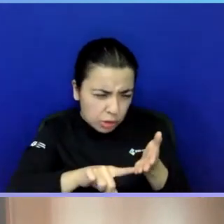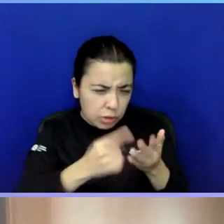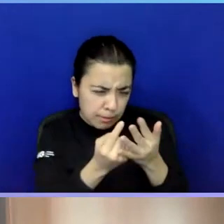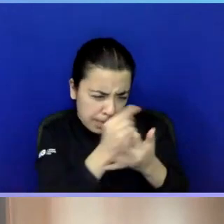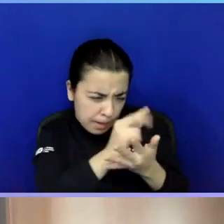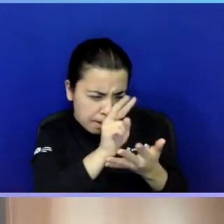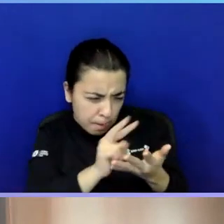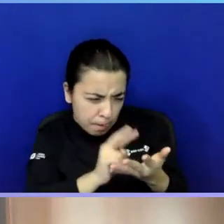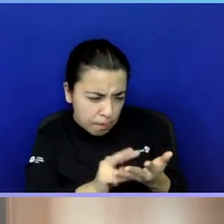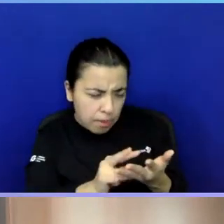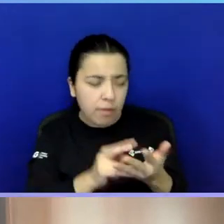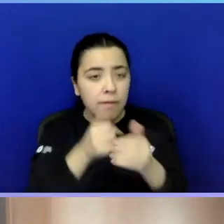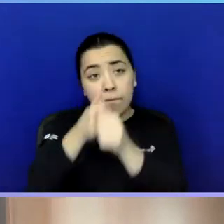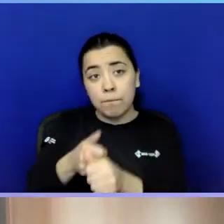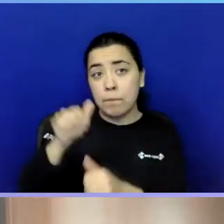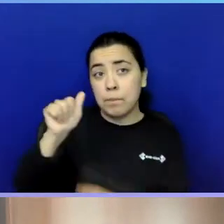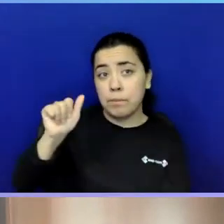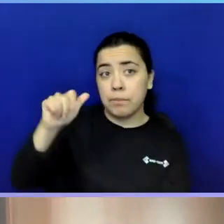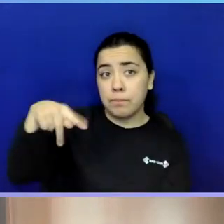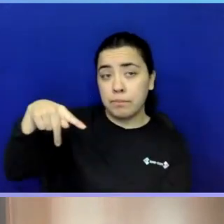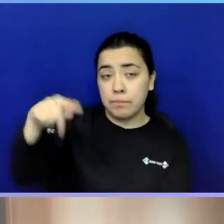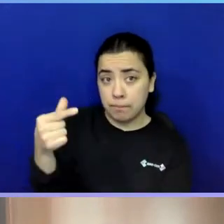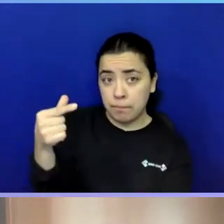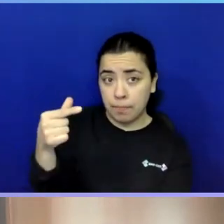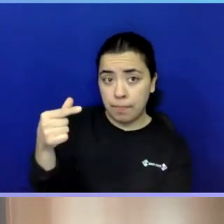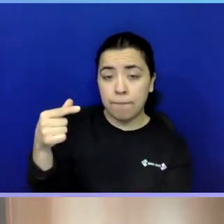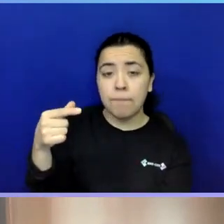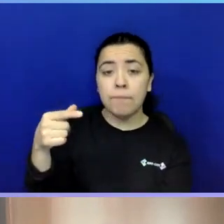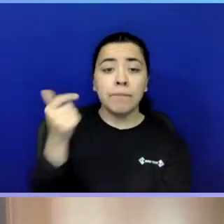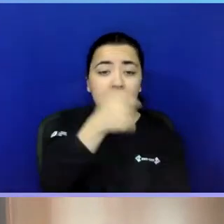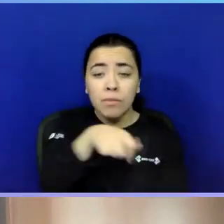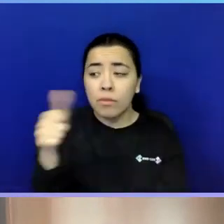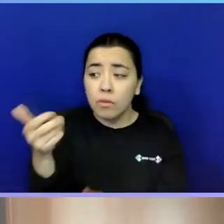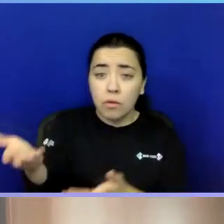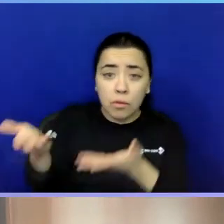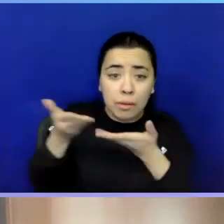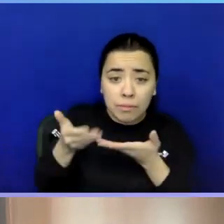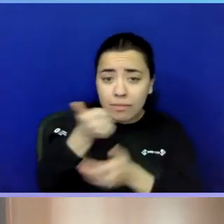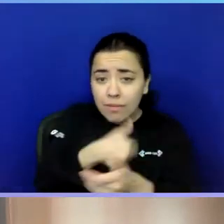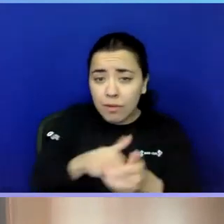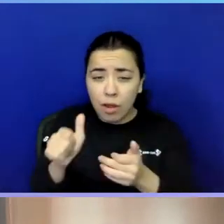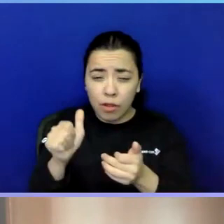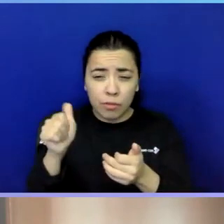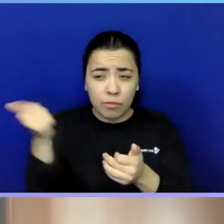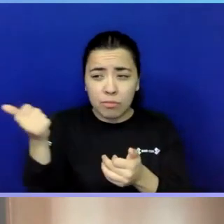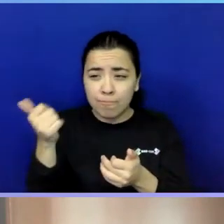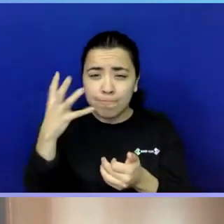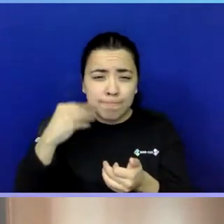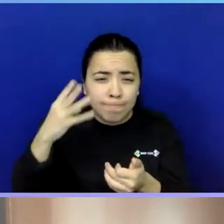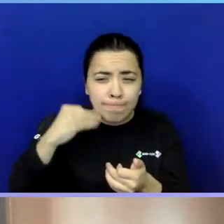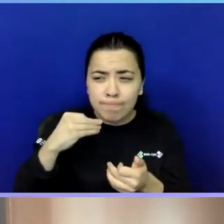for recommendations and any other insights that we can find on the best way to rebuild these components. We would then